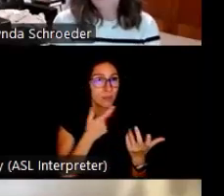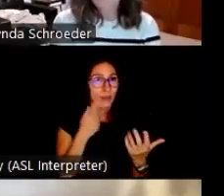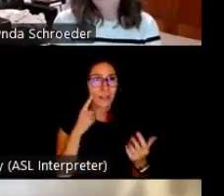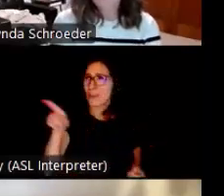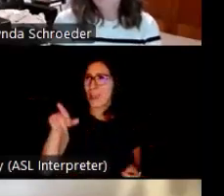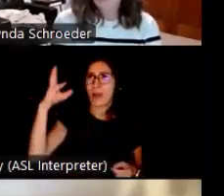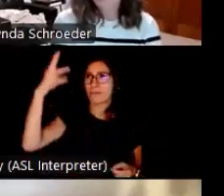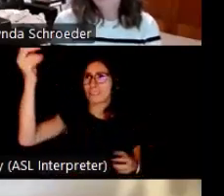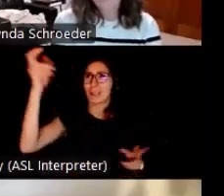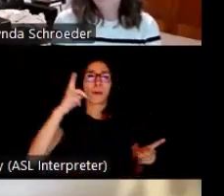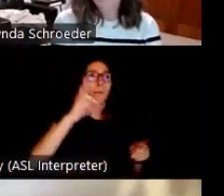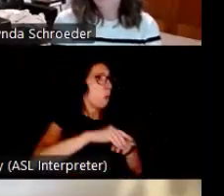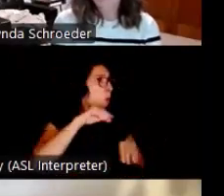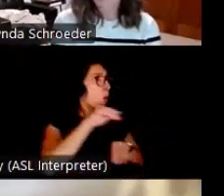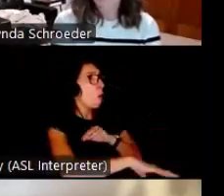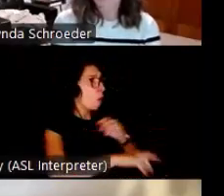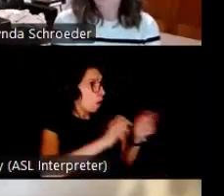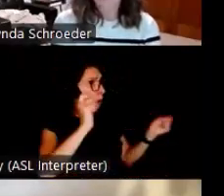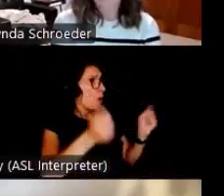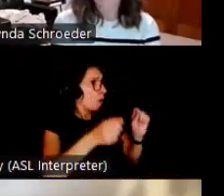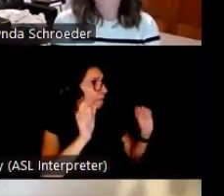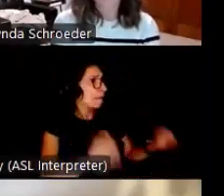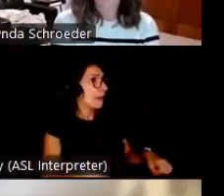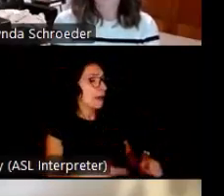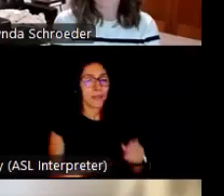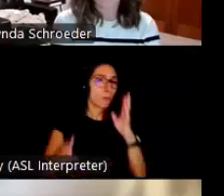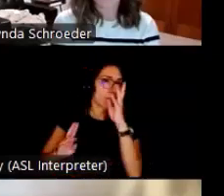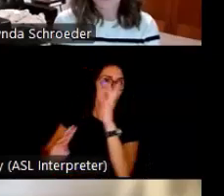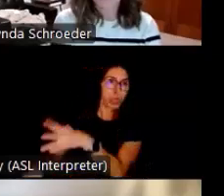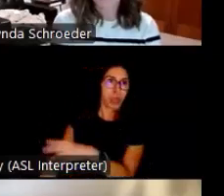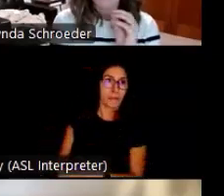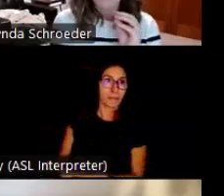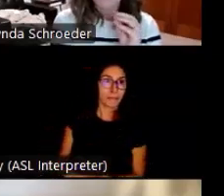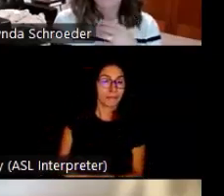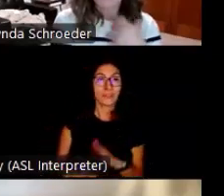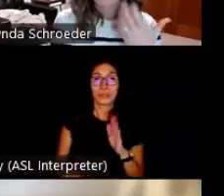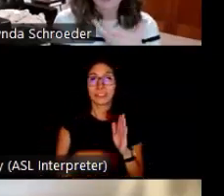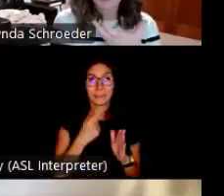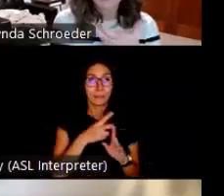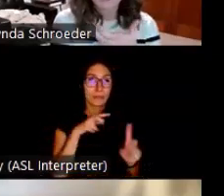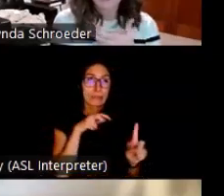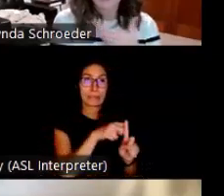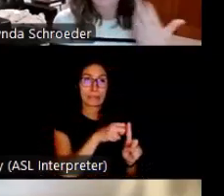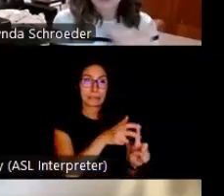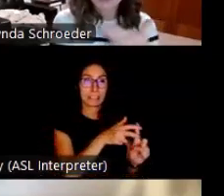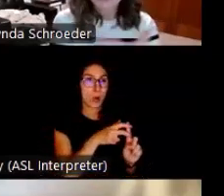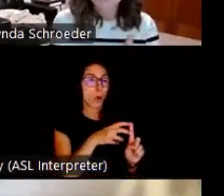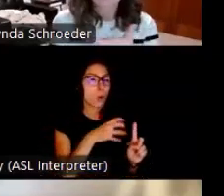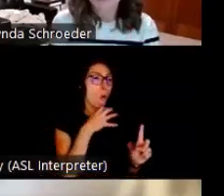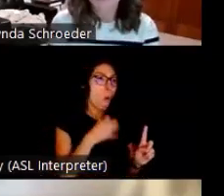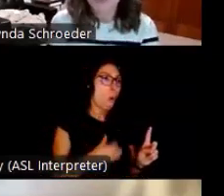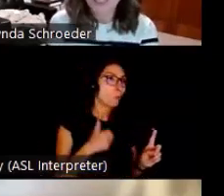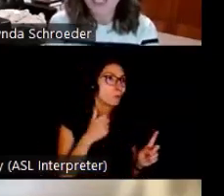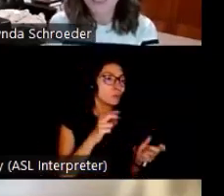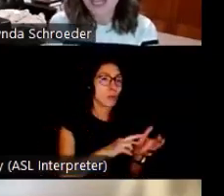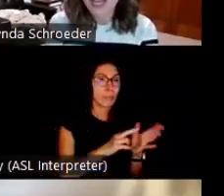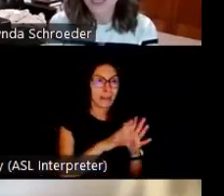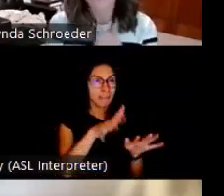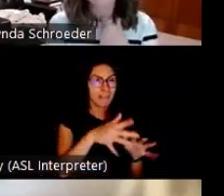And so oftentimes, it took getting the really older-- older as in had been in the community for the longest time,